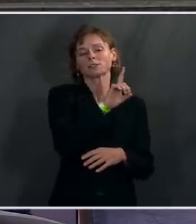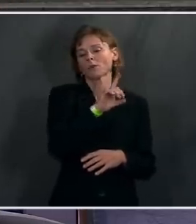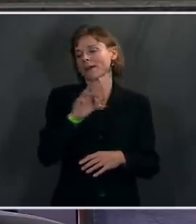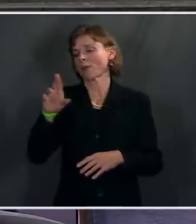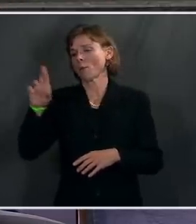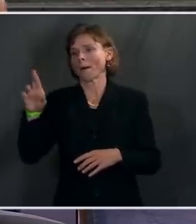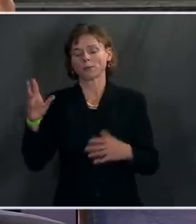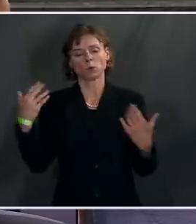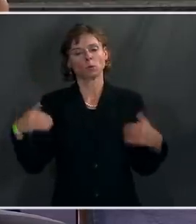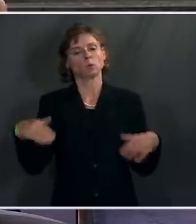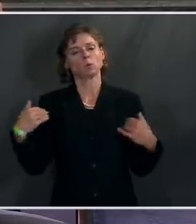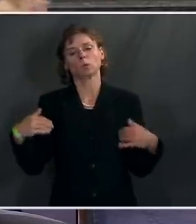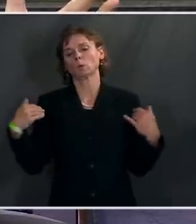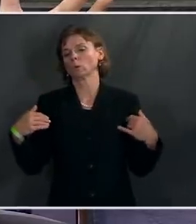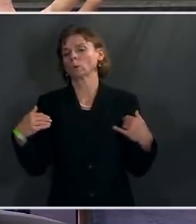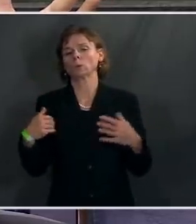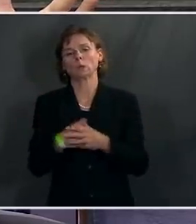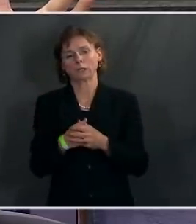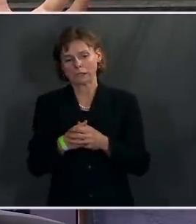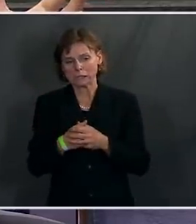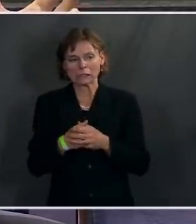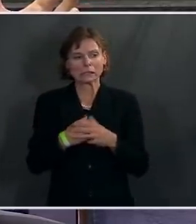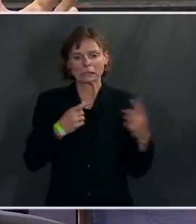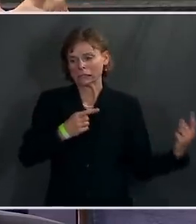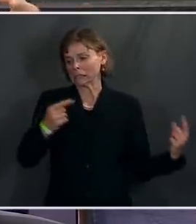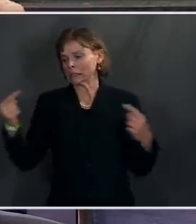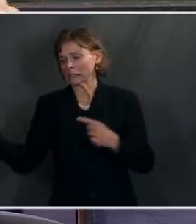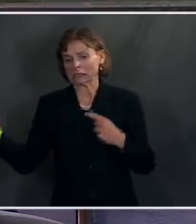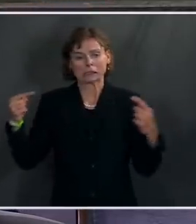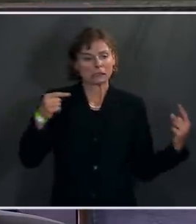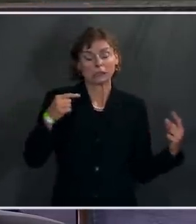So, after the discussion in the Oval Office last night,